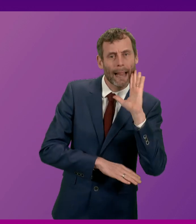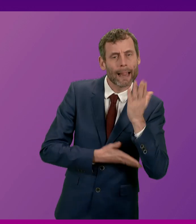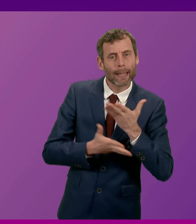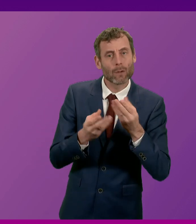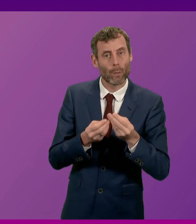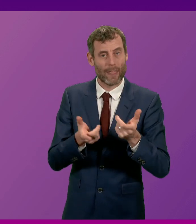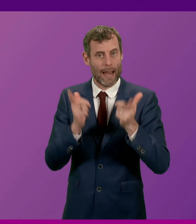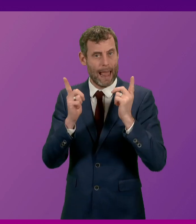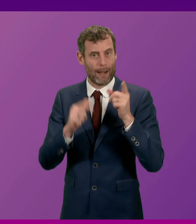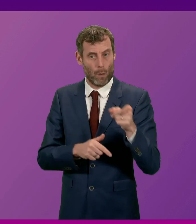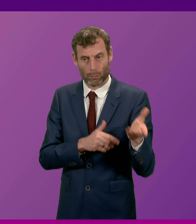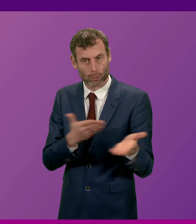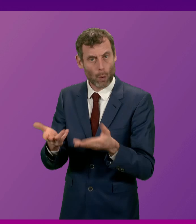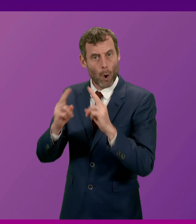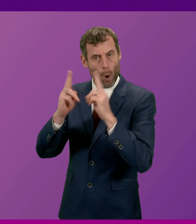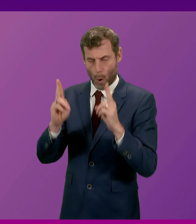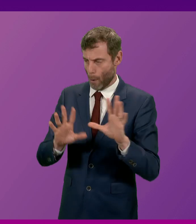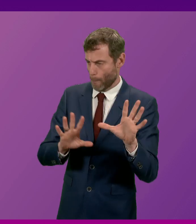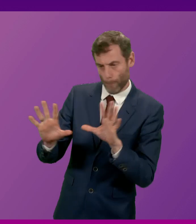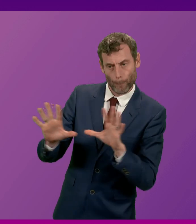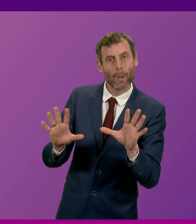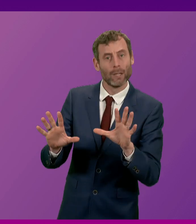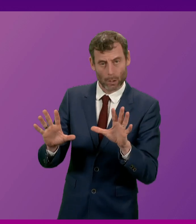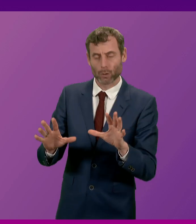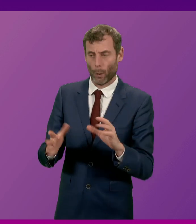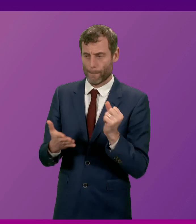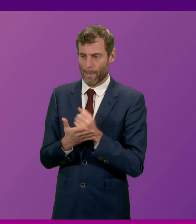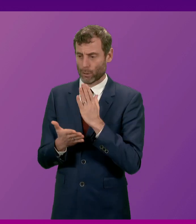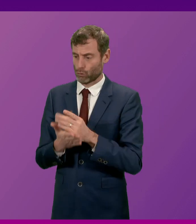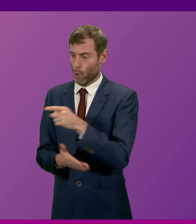and has acted to deliver the clarity that they have been calling for. The approach